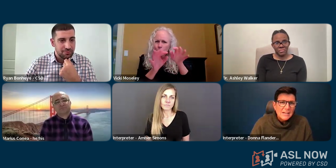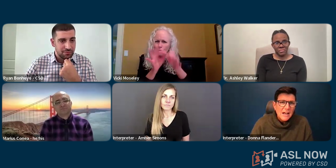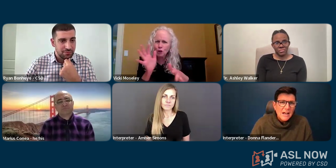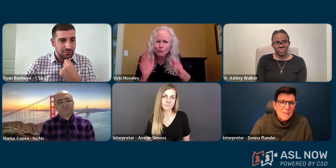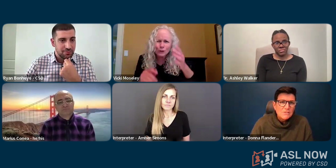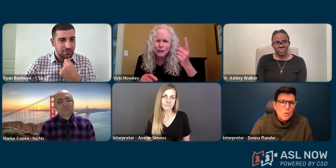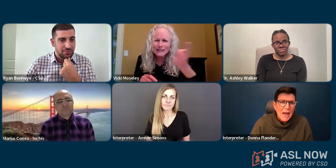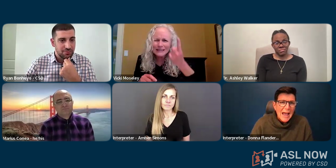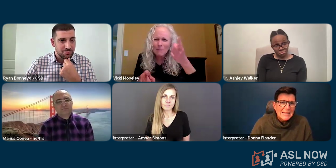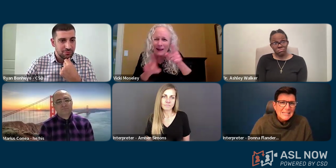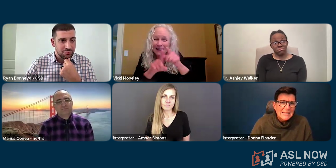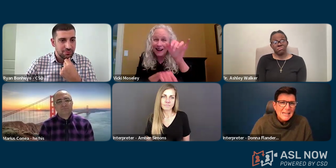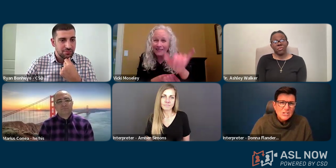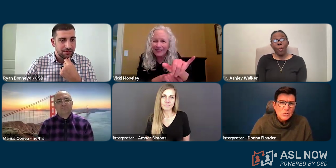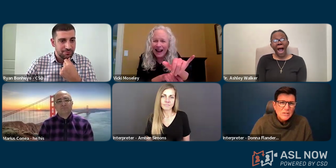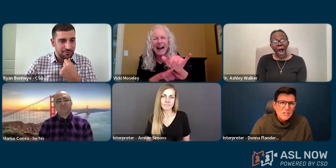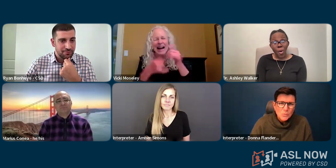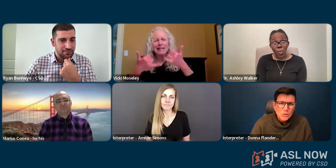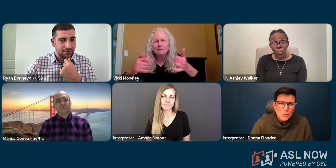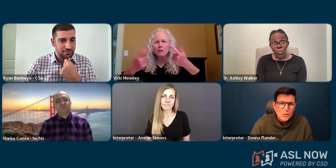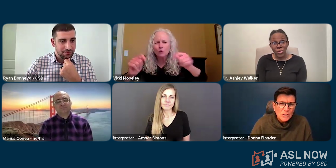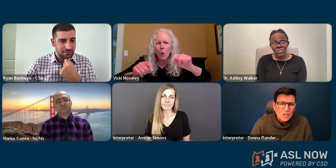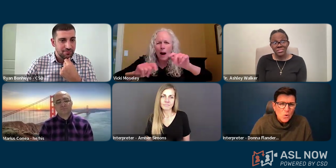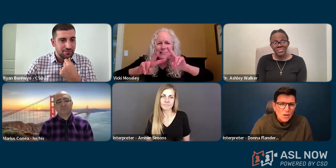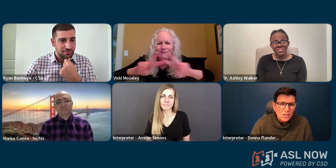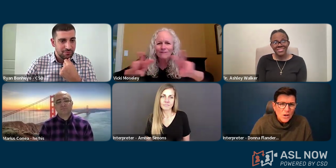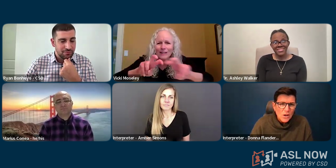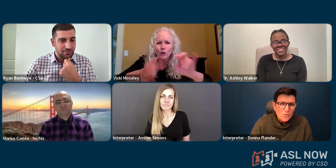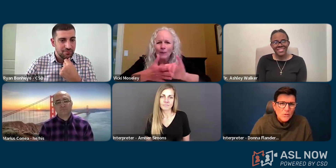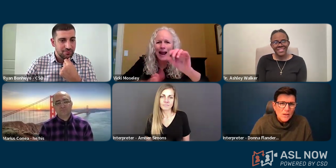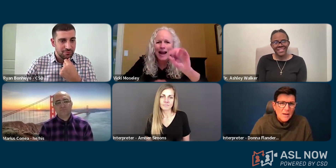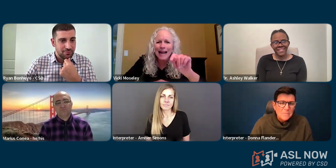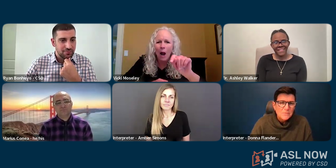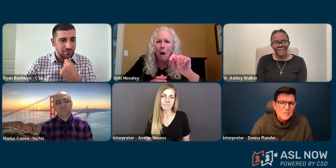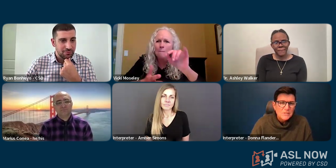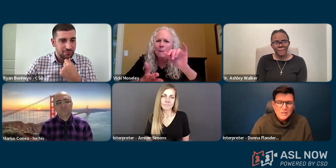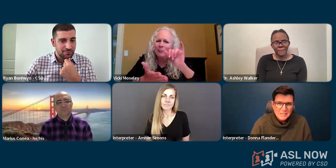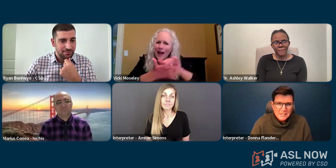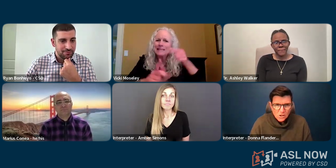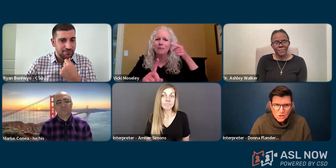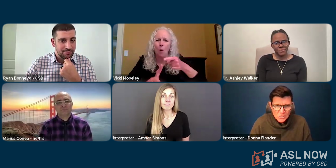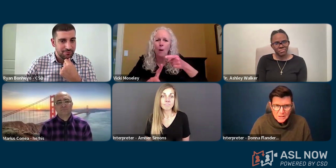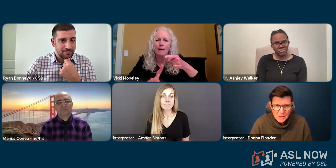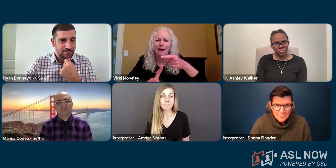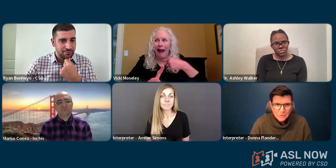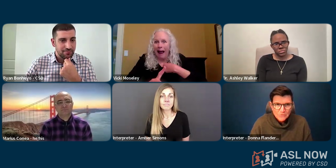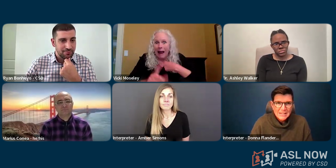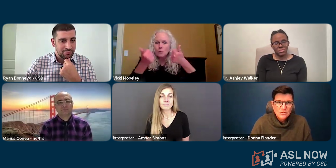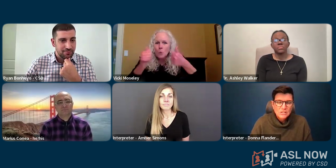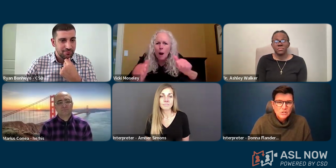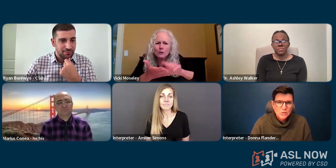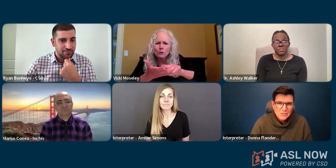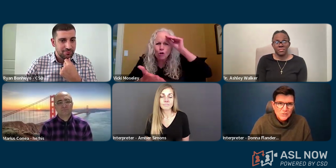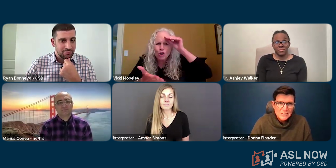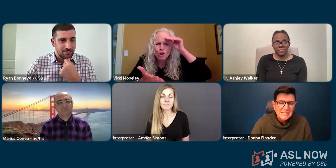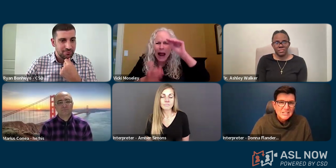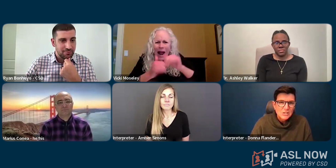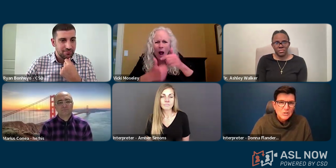that gives you access to an interpreter through a QR code. Sorenson is a large company that provides interpreting services,